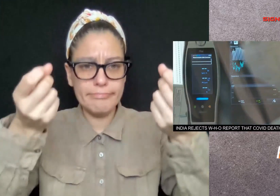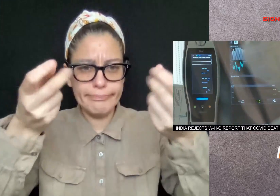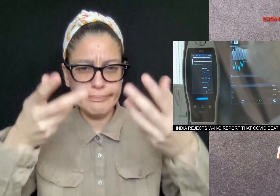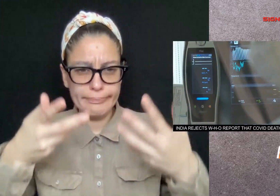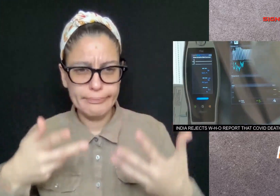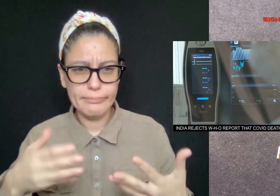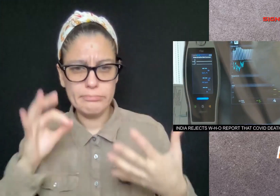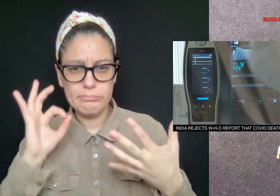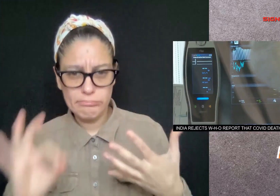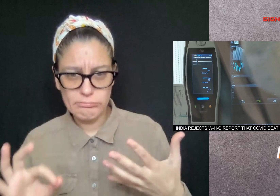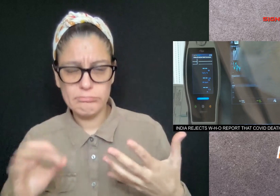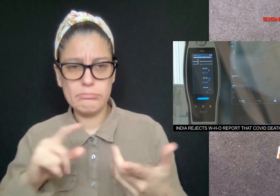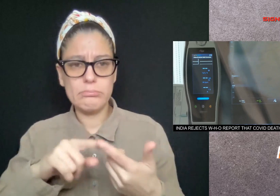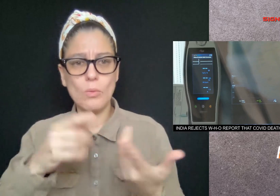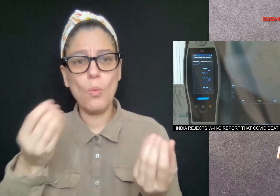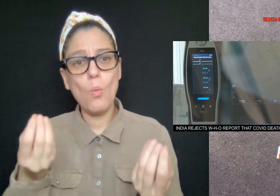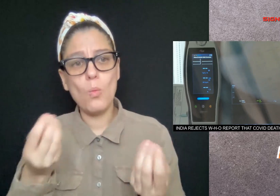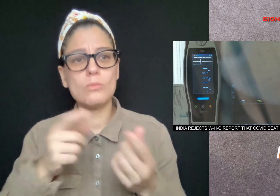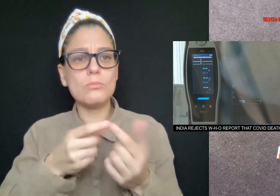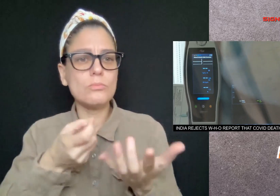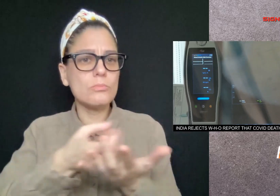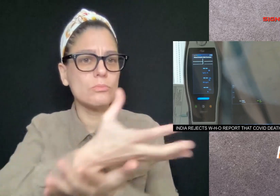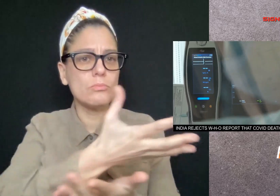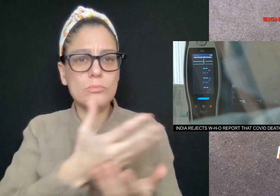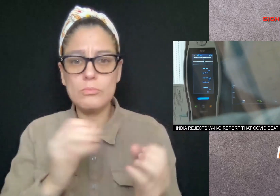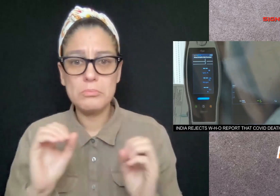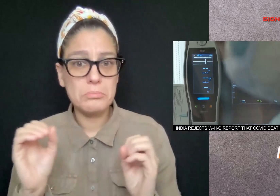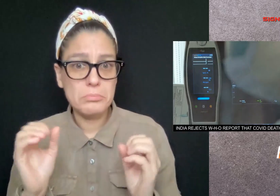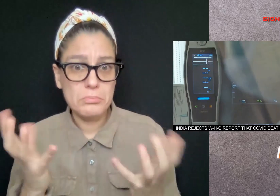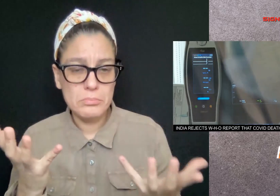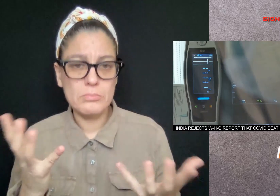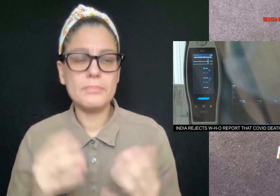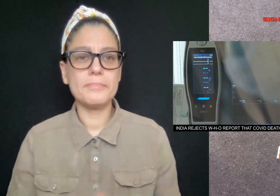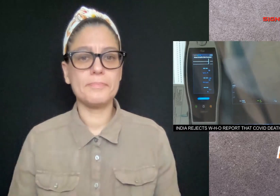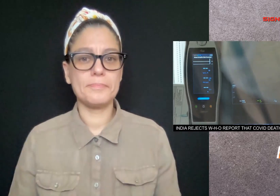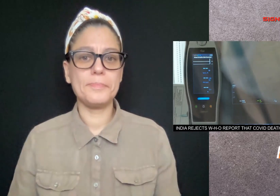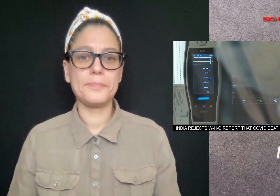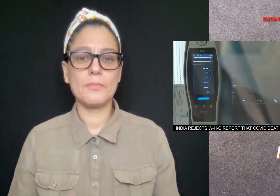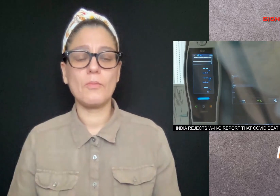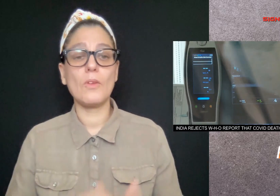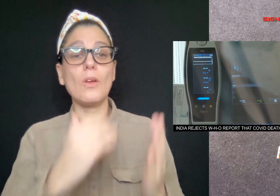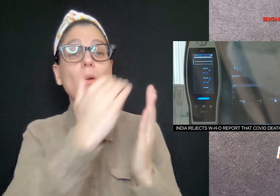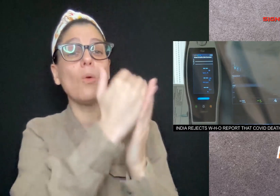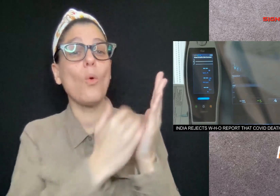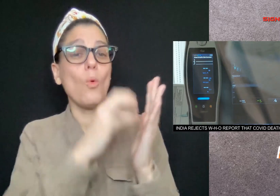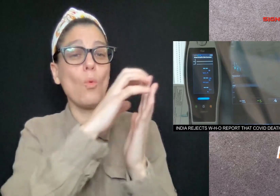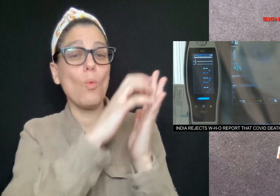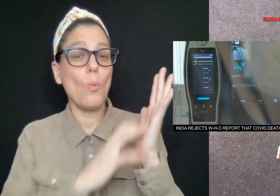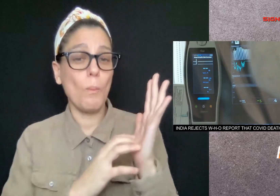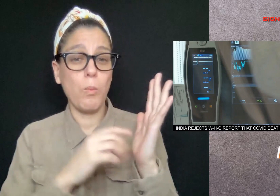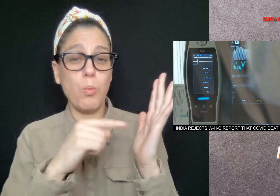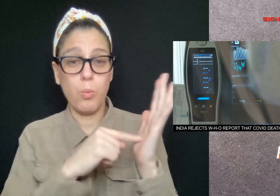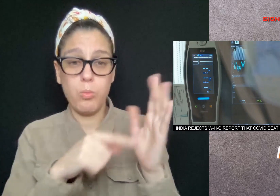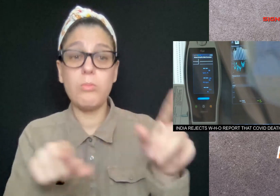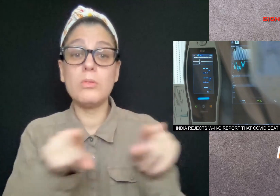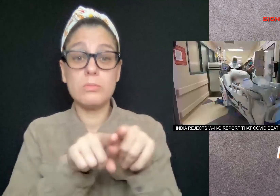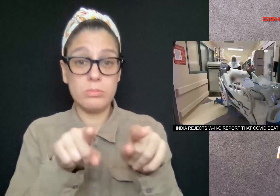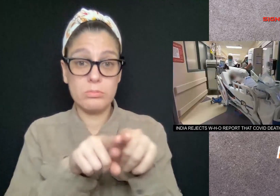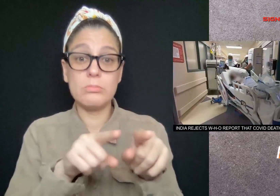the number includes deaths directly attributed to Covid 19 which had not been counted or reported